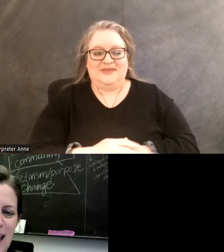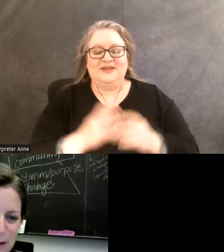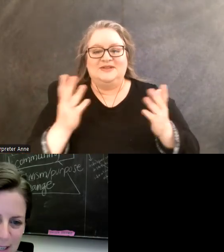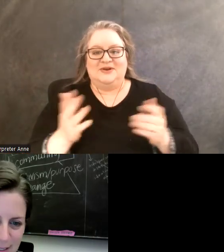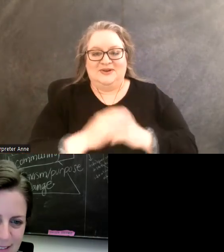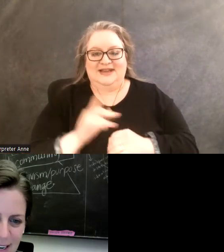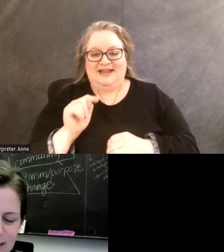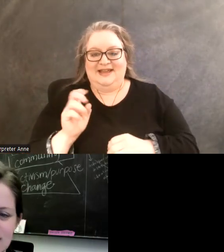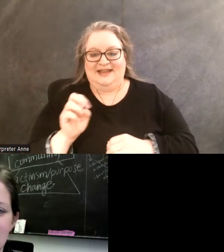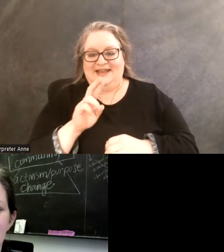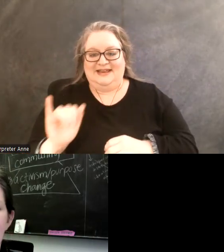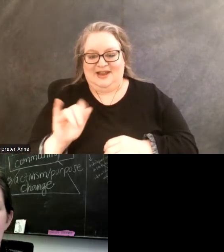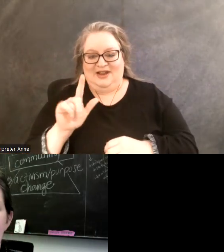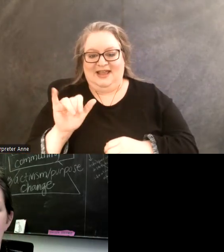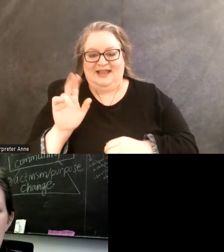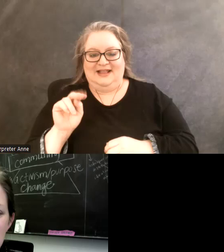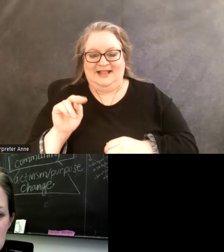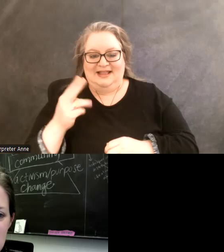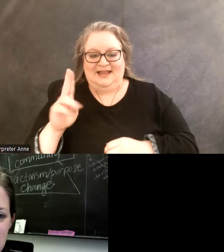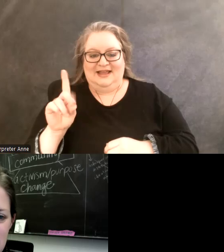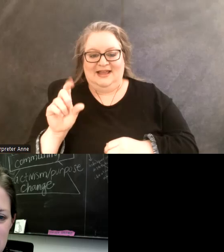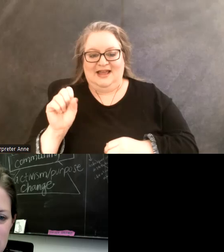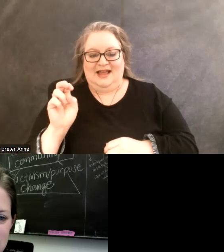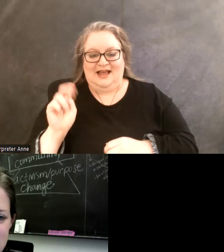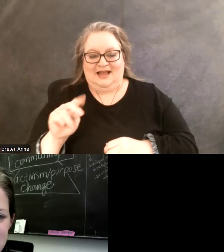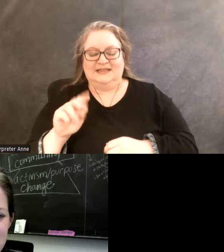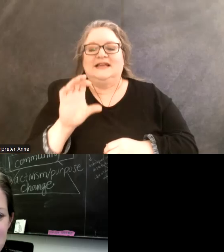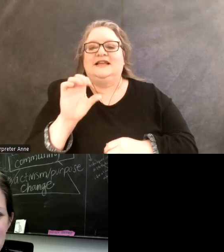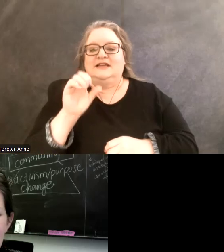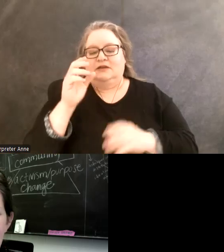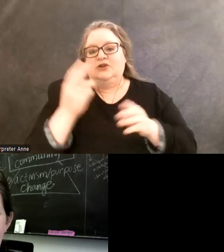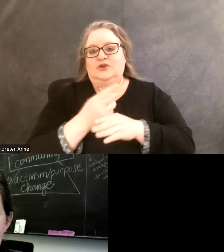Terri Lynne Hudson, she/her/hers,